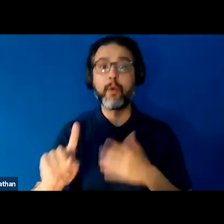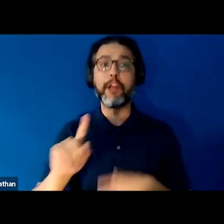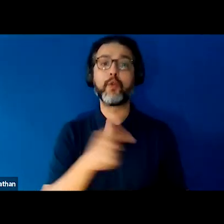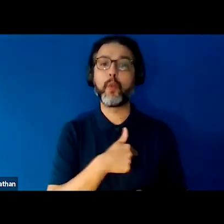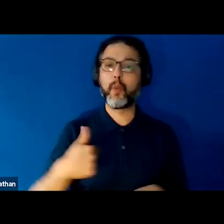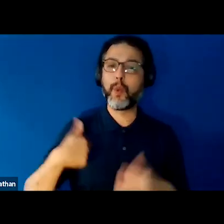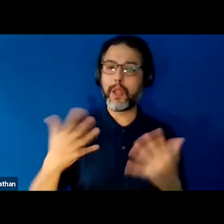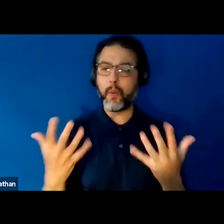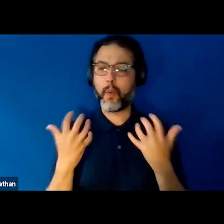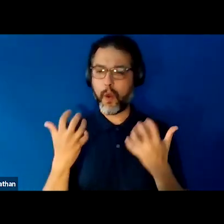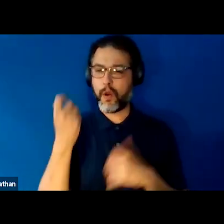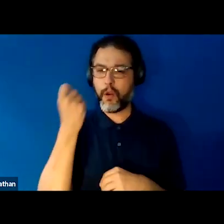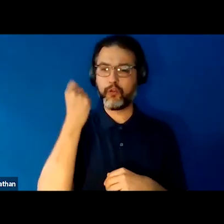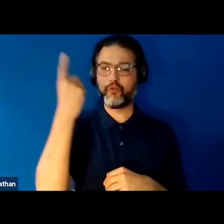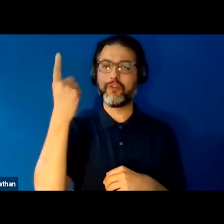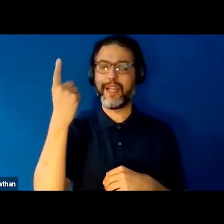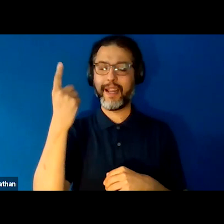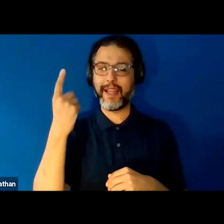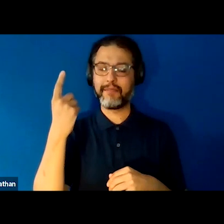Obviously, I'm not a deaf individual.